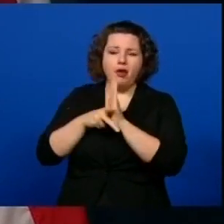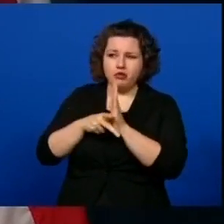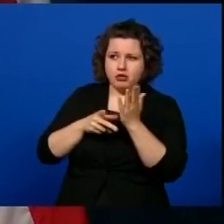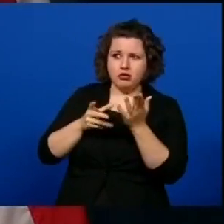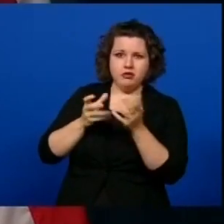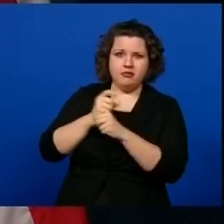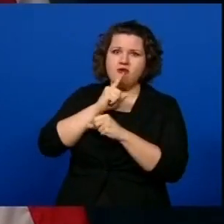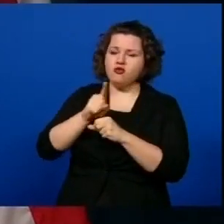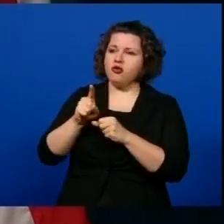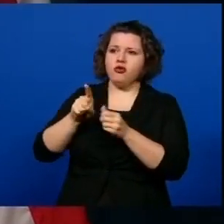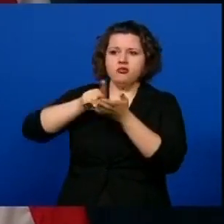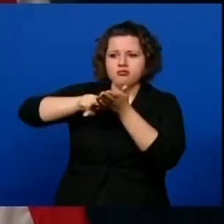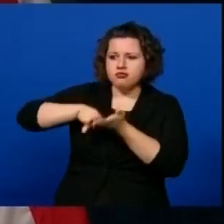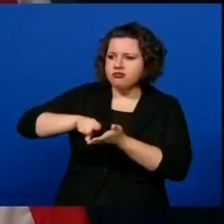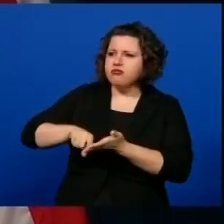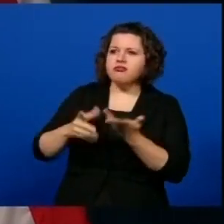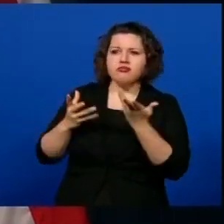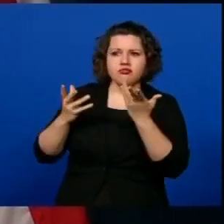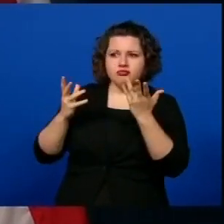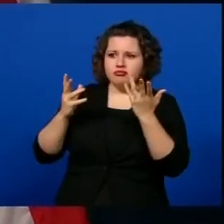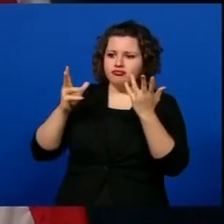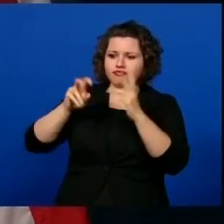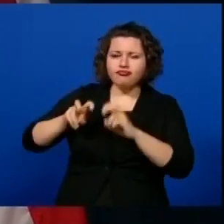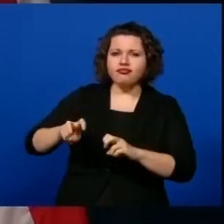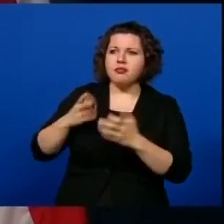every Ave where there might be resources available for you.